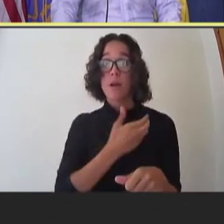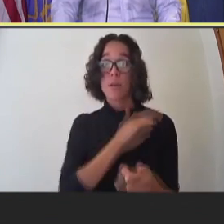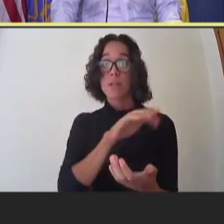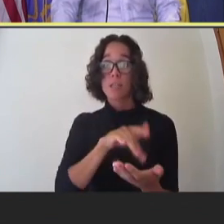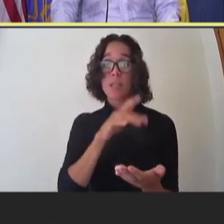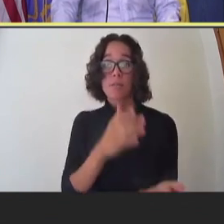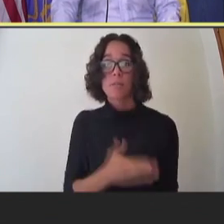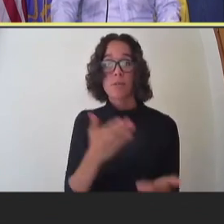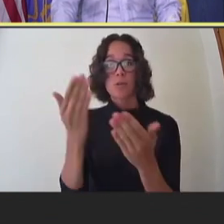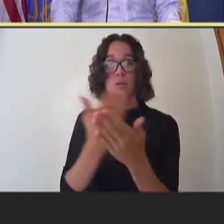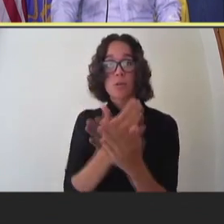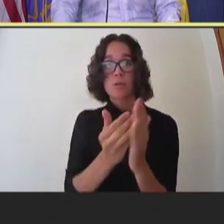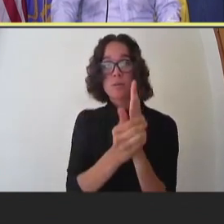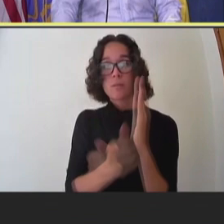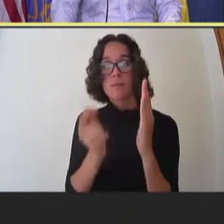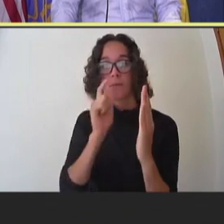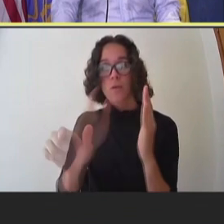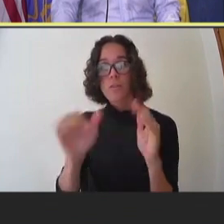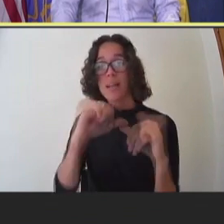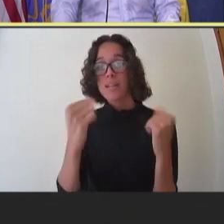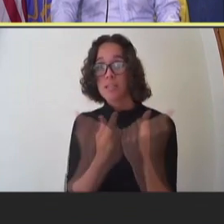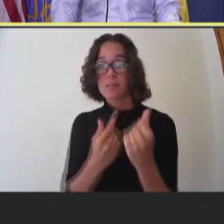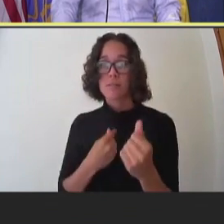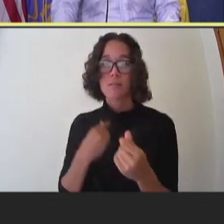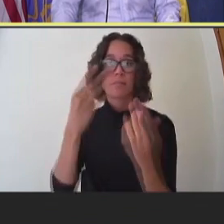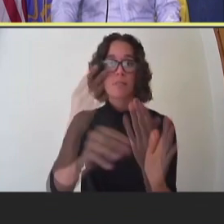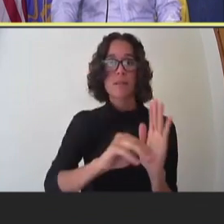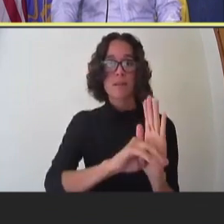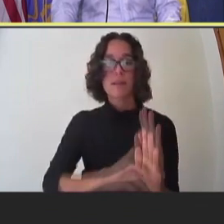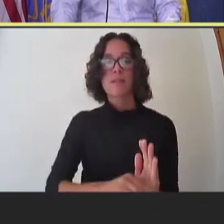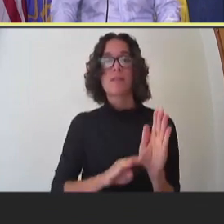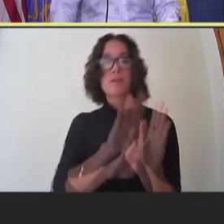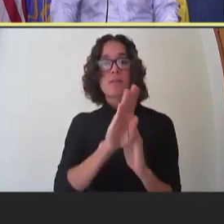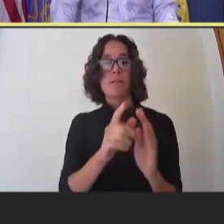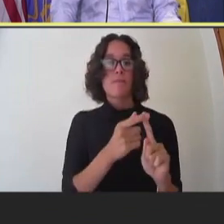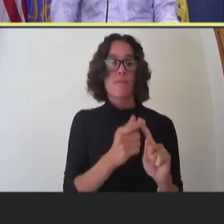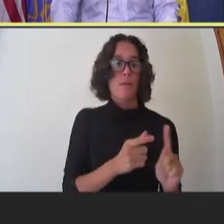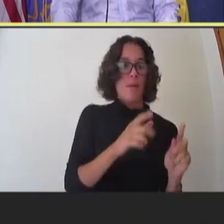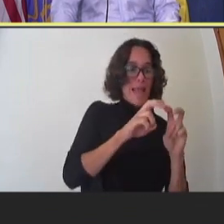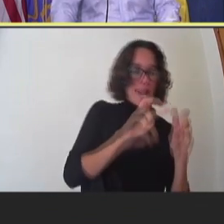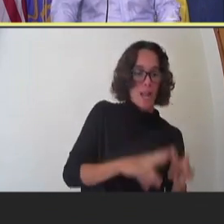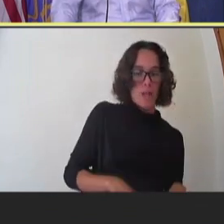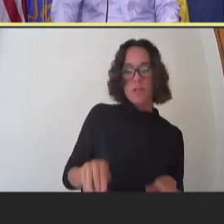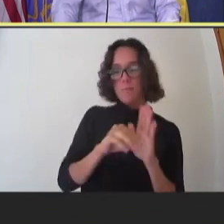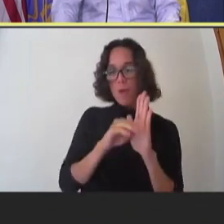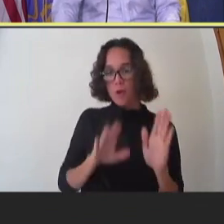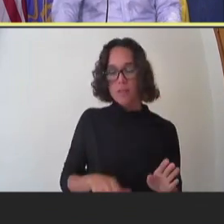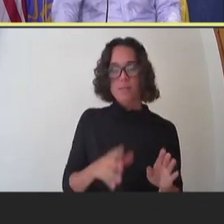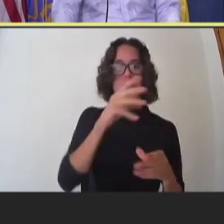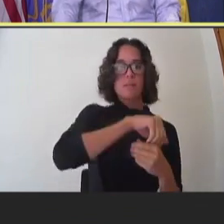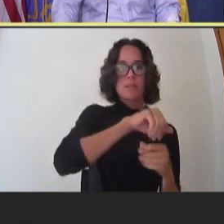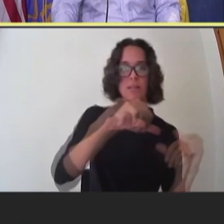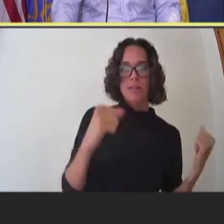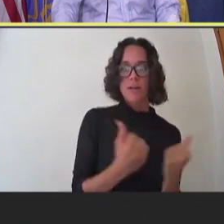contributed models that were generated by modelers and analysts within the agency. It established the first time that we were doing this, but also that we had